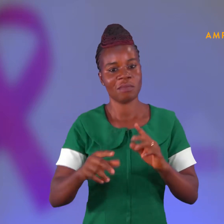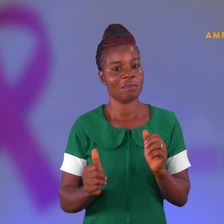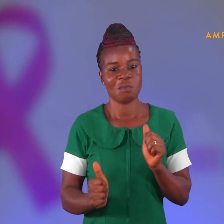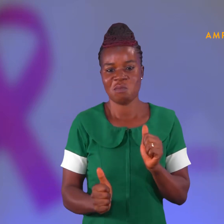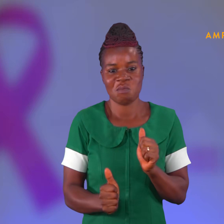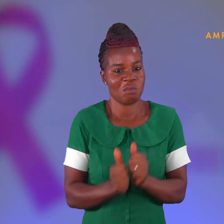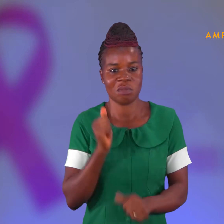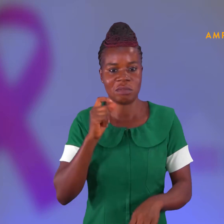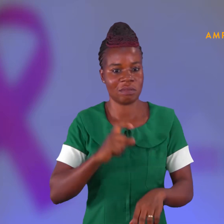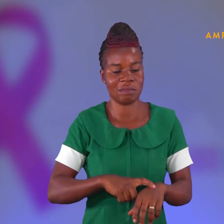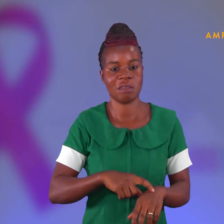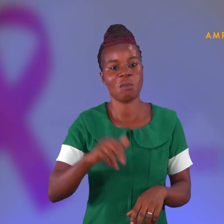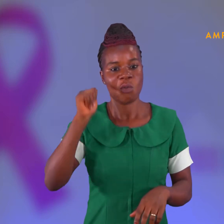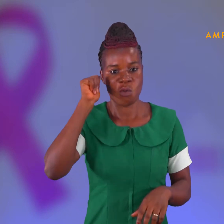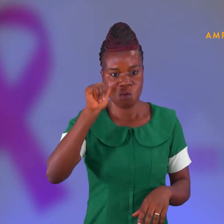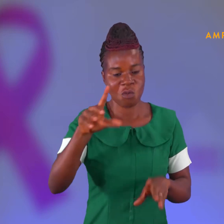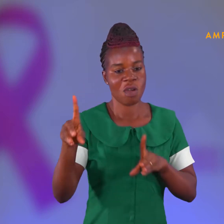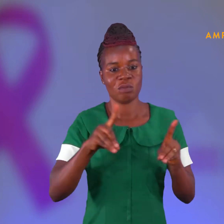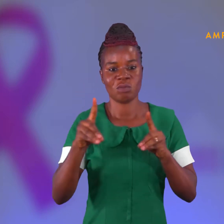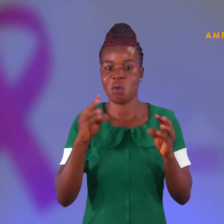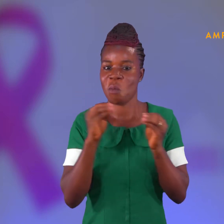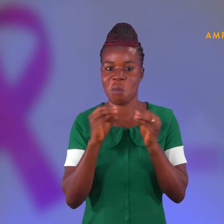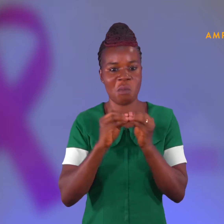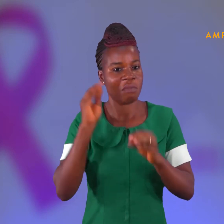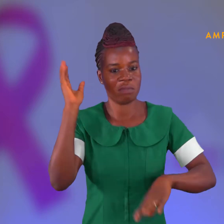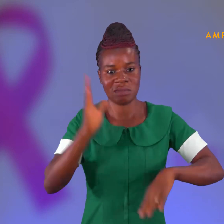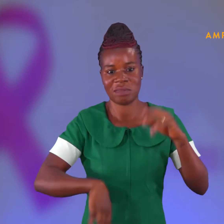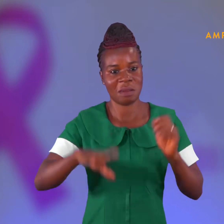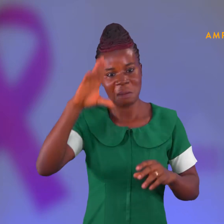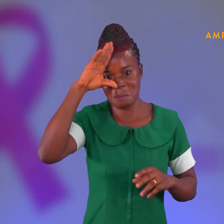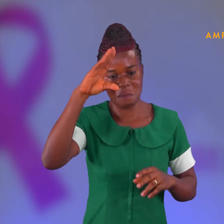But most of the time, it is women who do family planning than men.